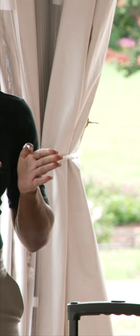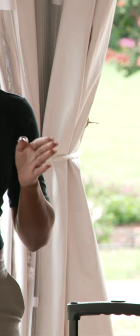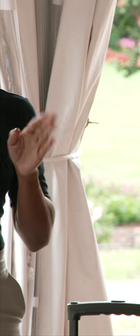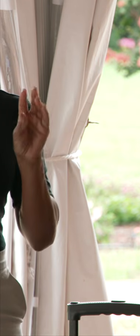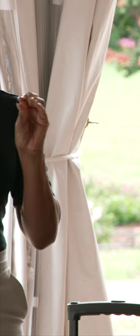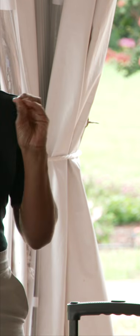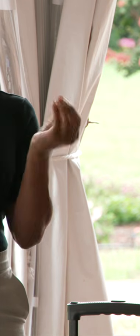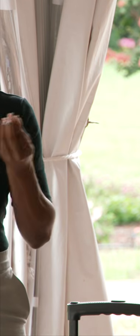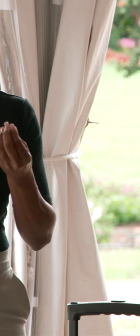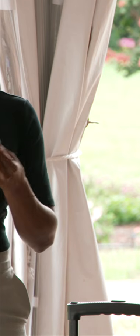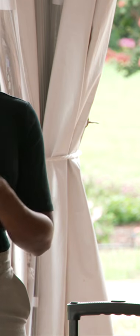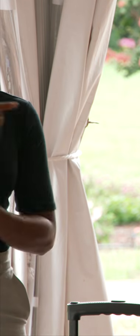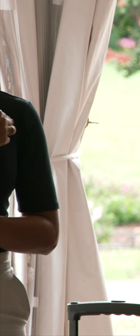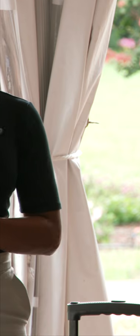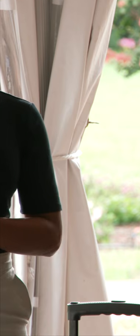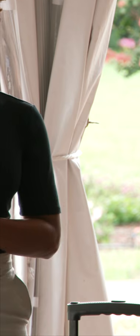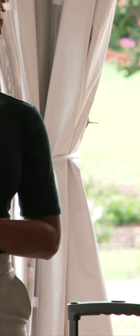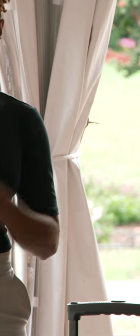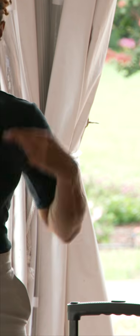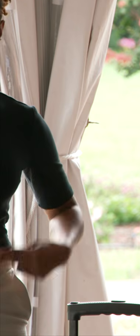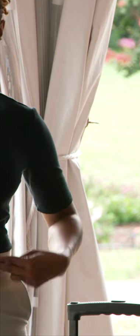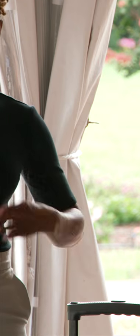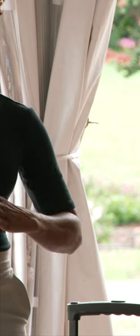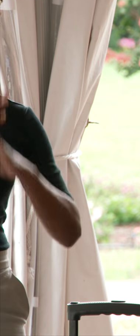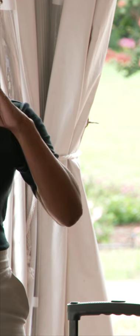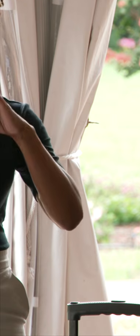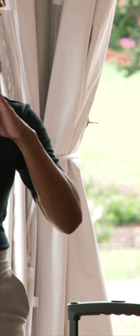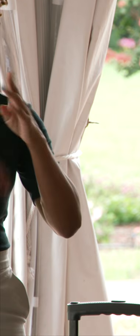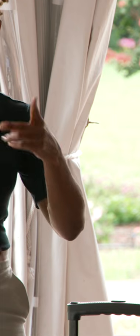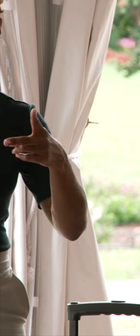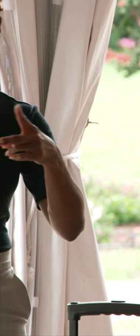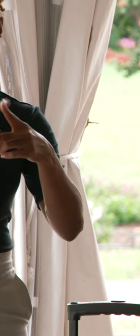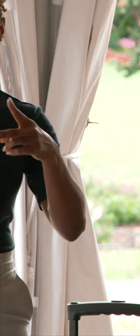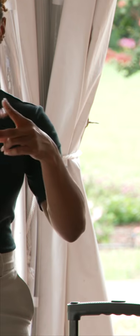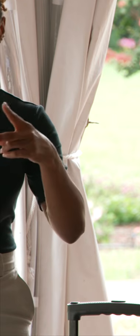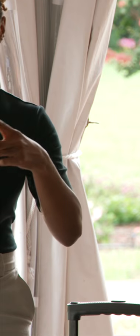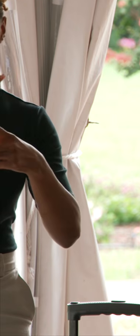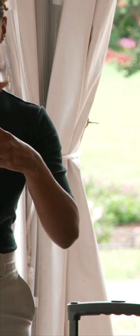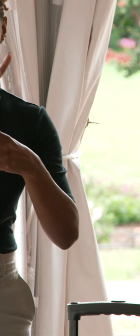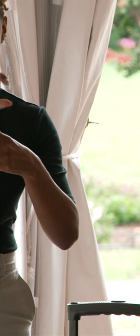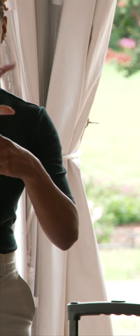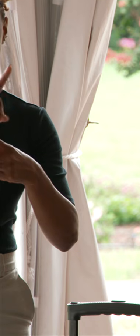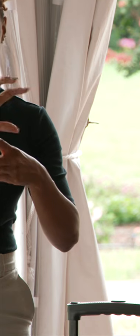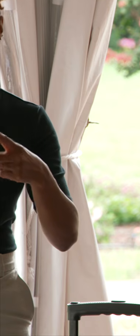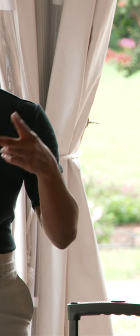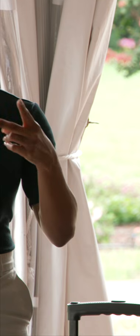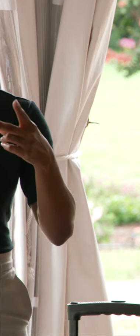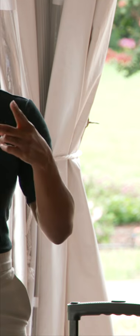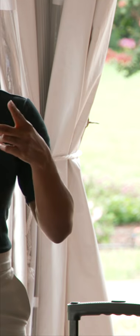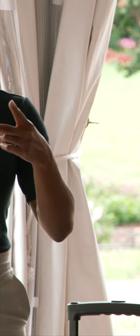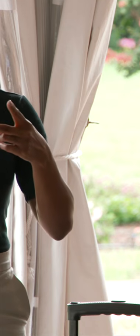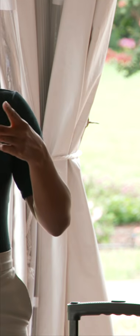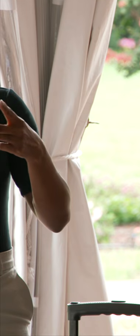where we have Captain David Wong and Dr. Natalie Klein here today. We also have the head of Office